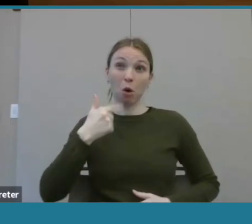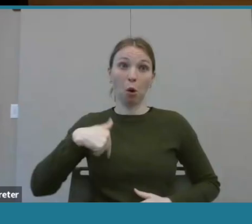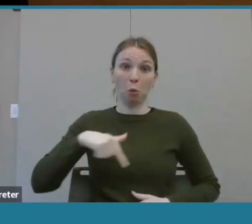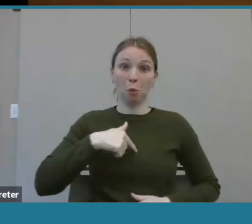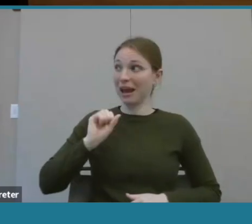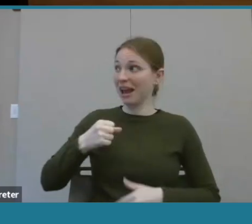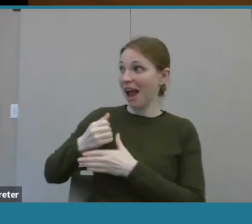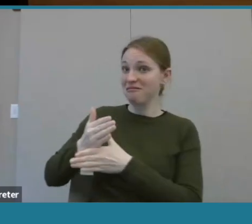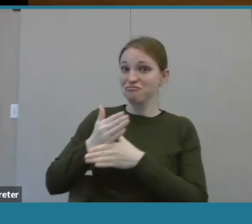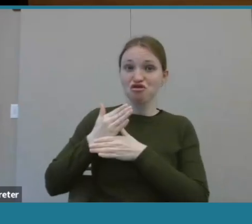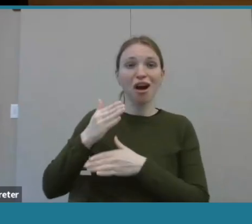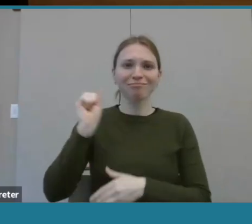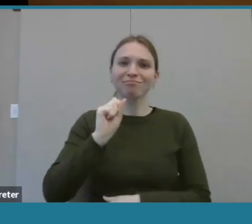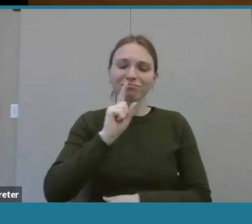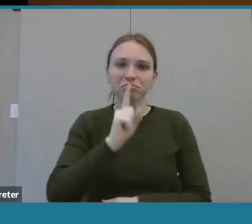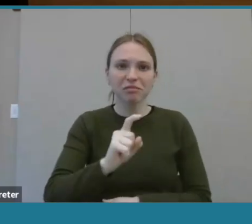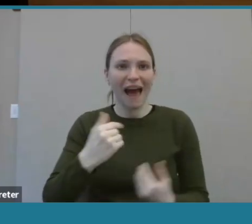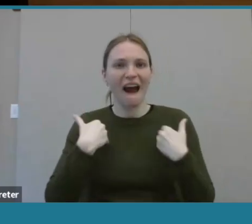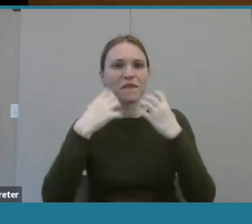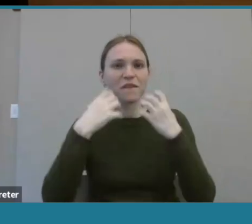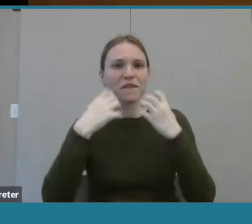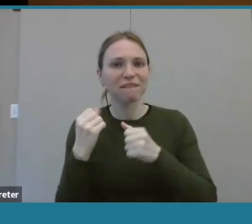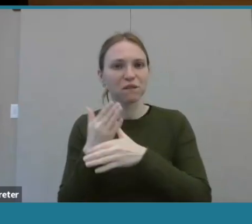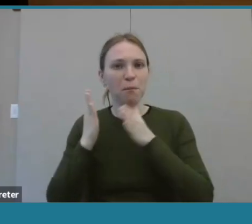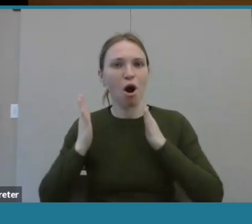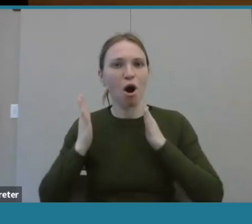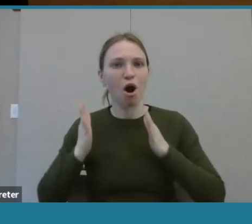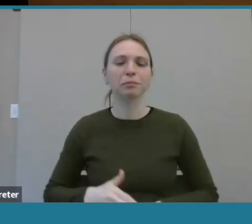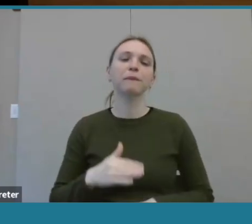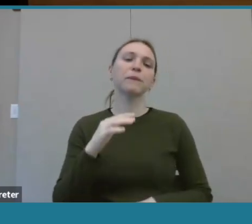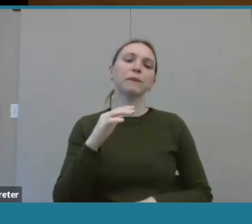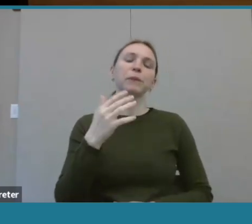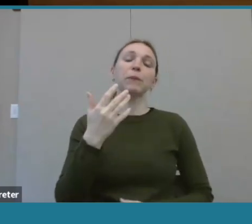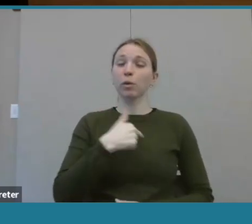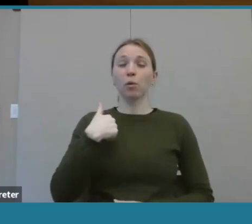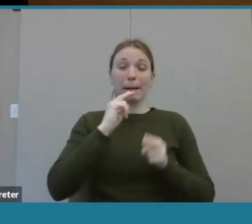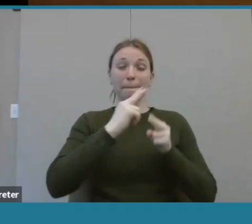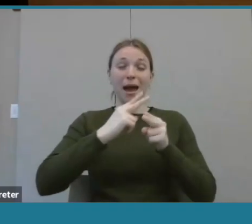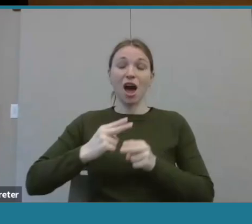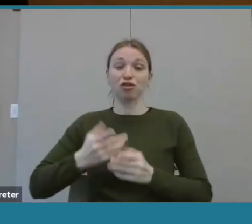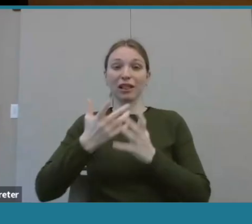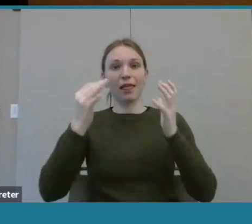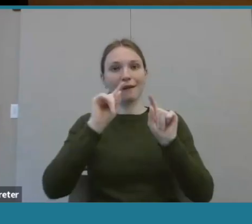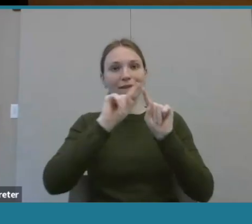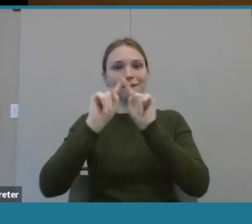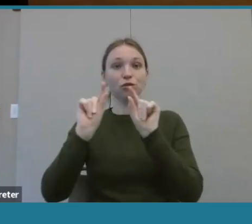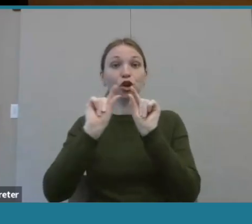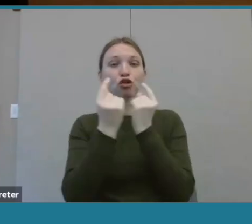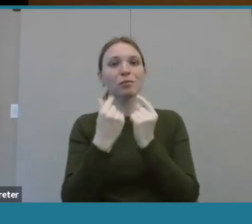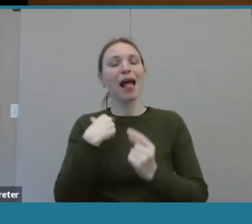that rewarded kind of all sides, all those groups Alice mentioned, I think learned a lot and had a great relationship with each other.